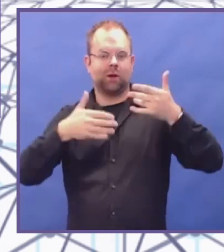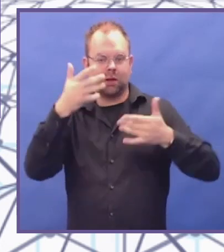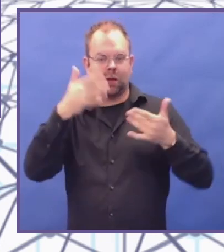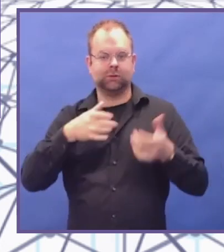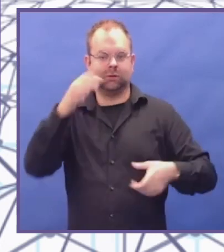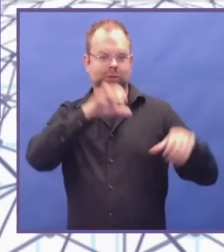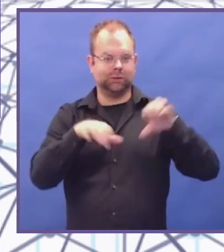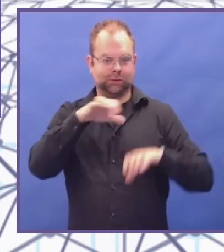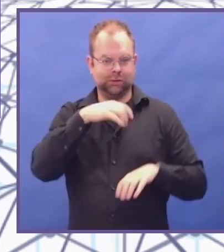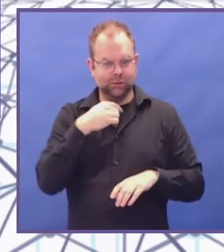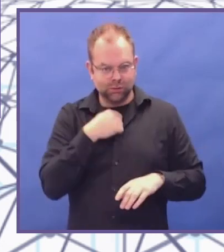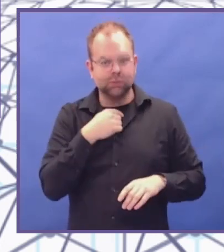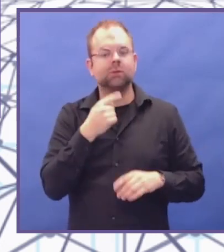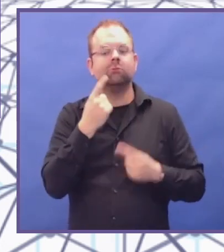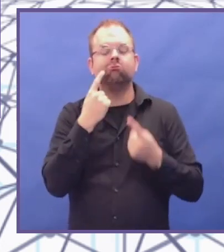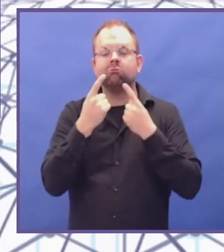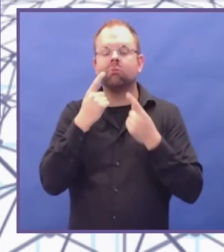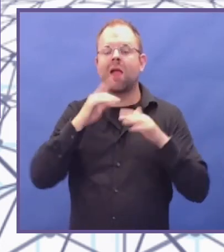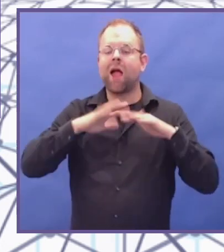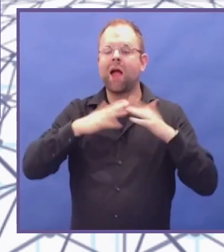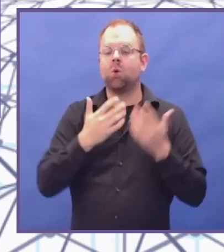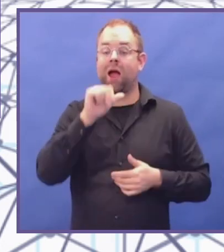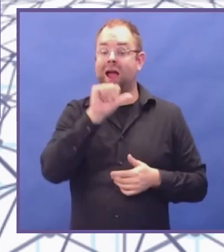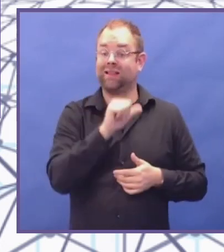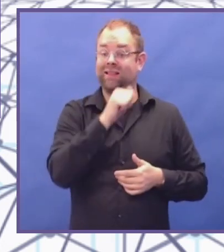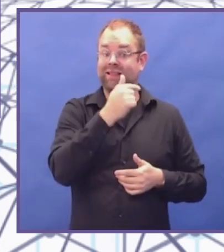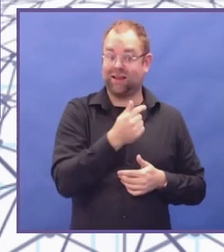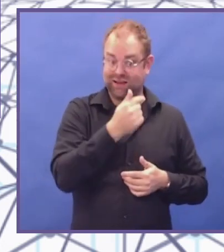And this is absolutely the case in trying to keep up with new surveys